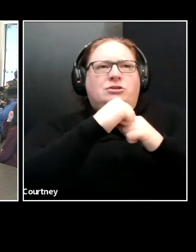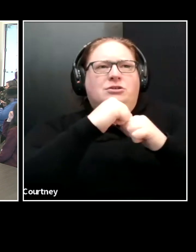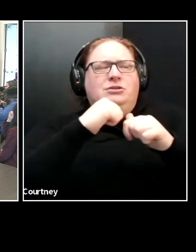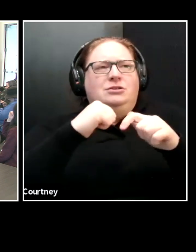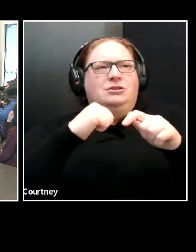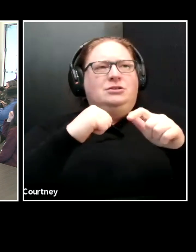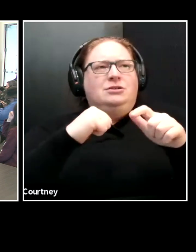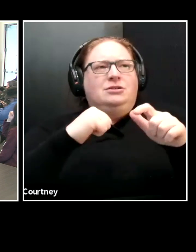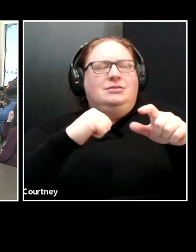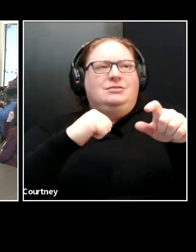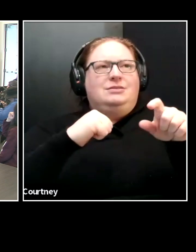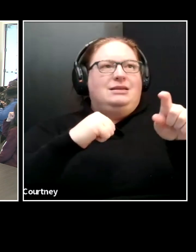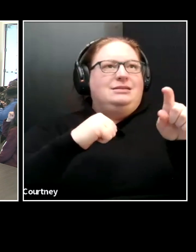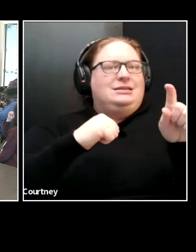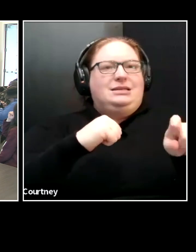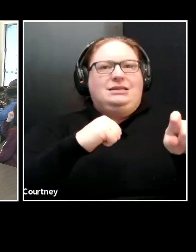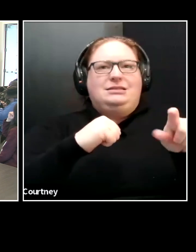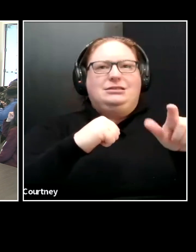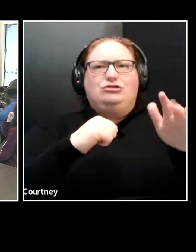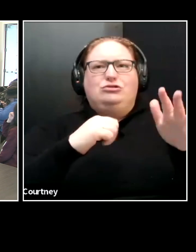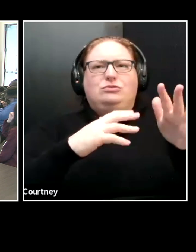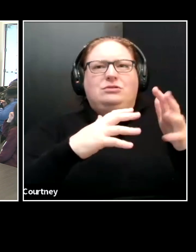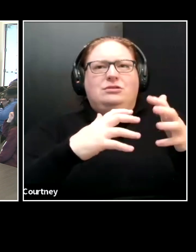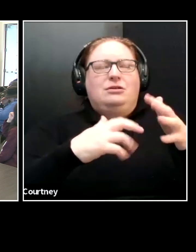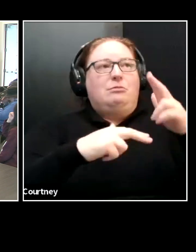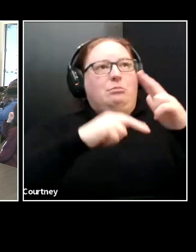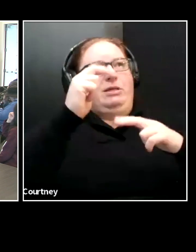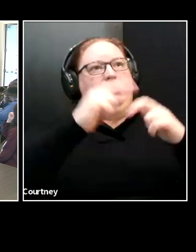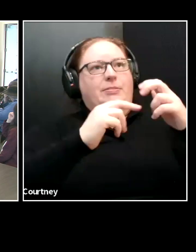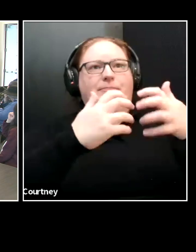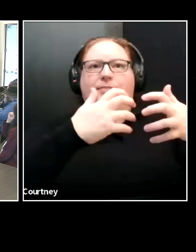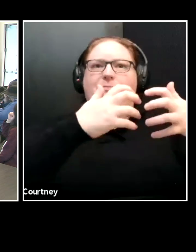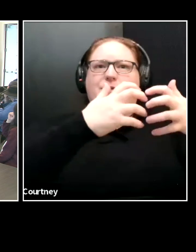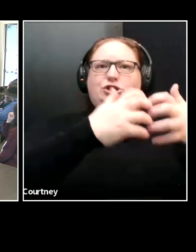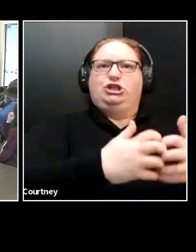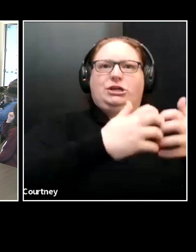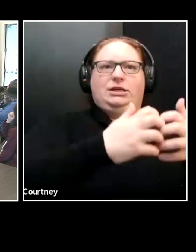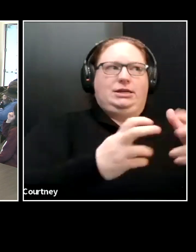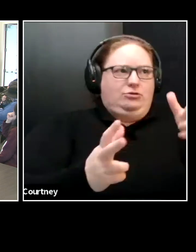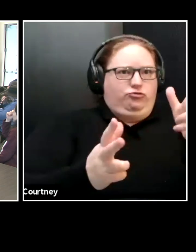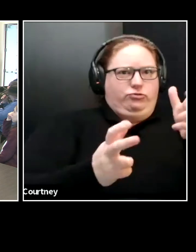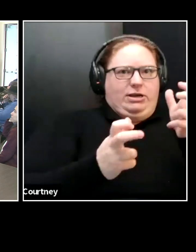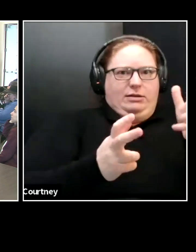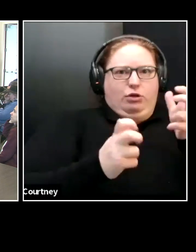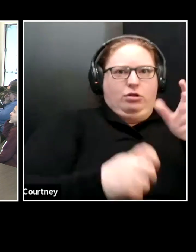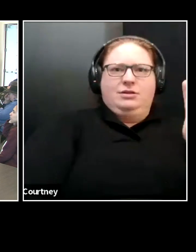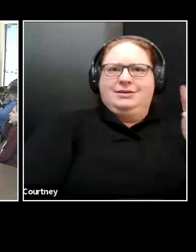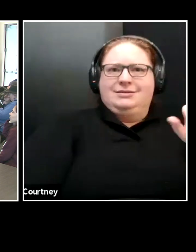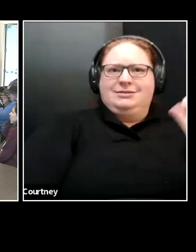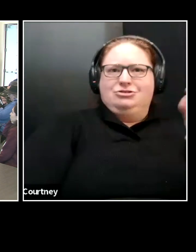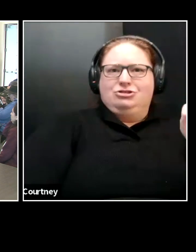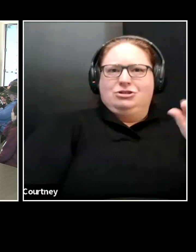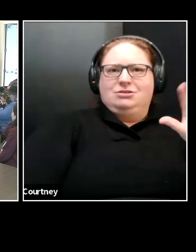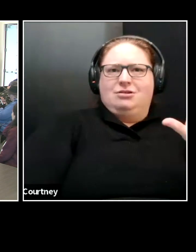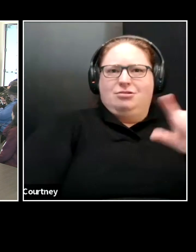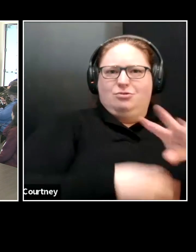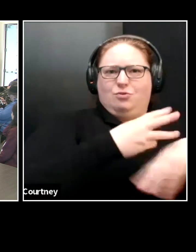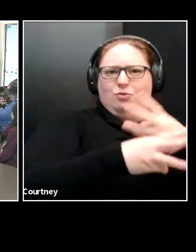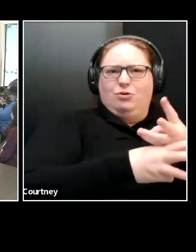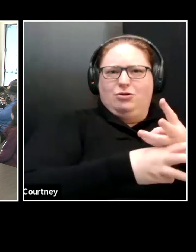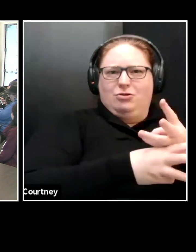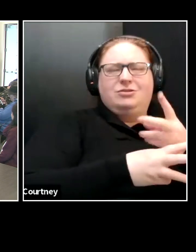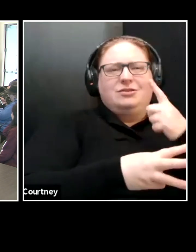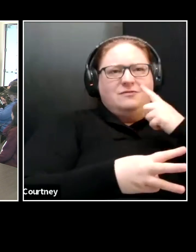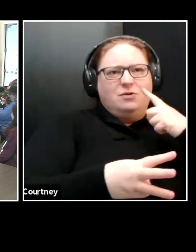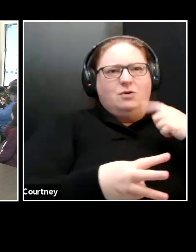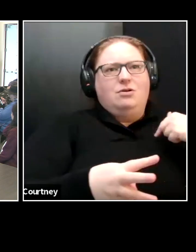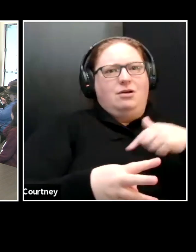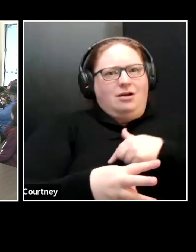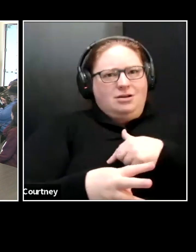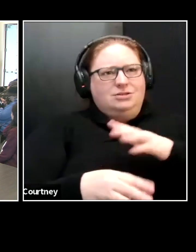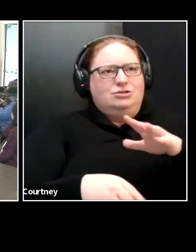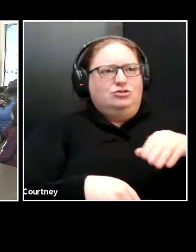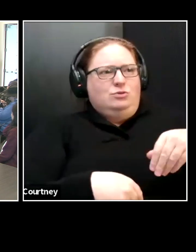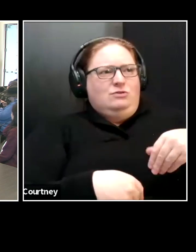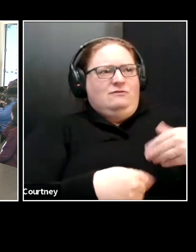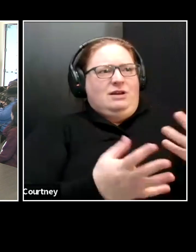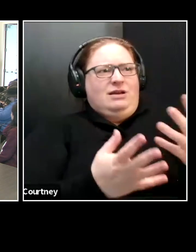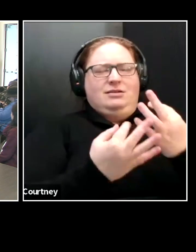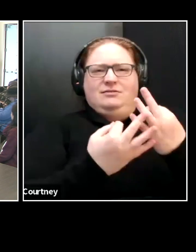the the the machine readable digital world for us to be able to provide the freedom in an that that